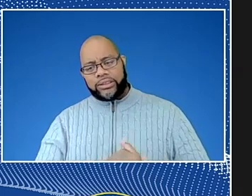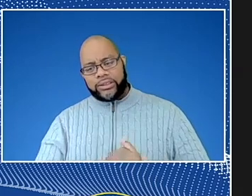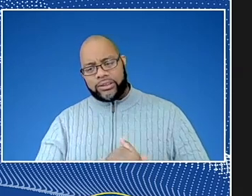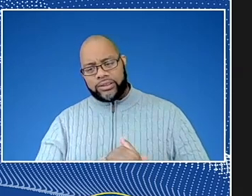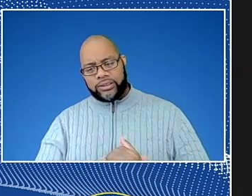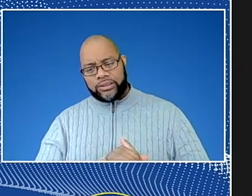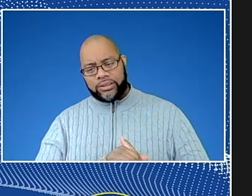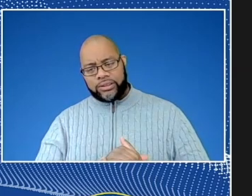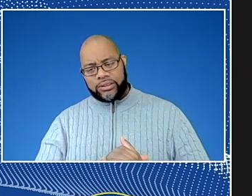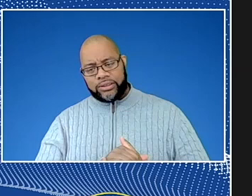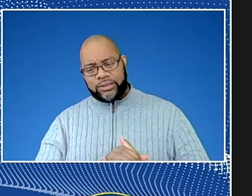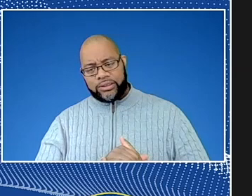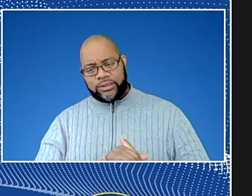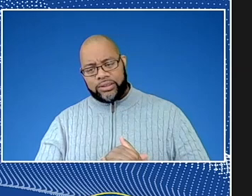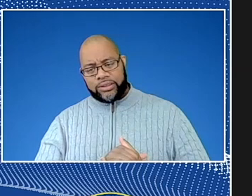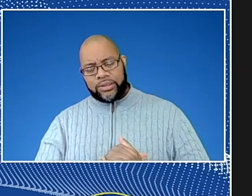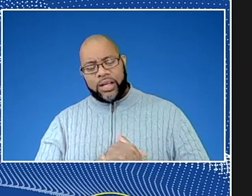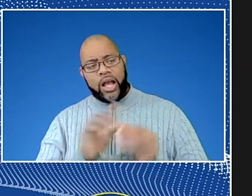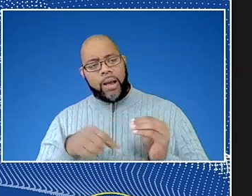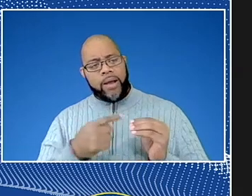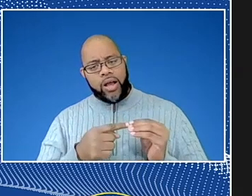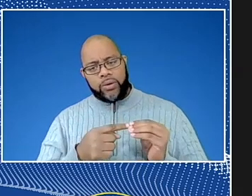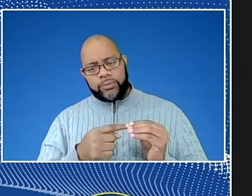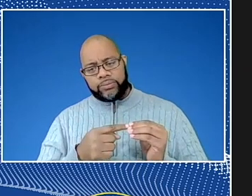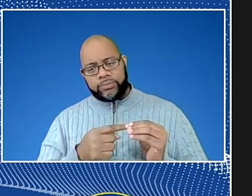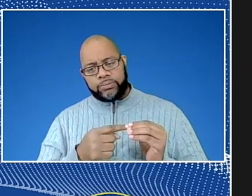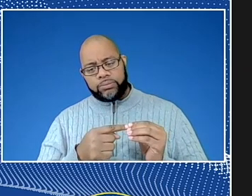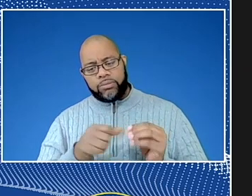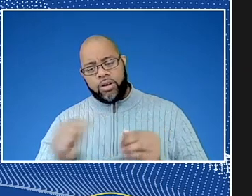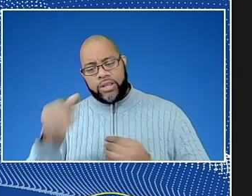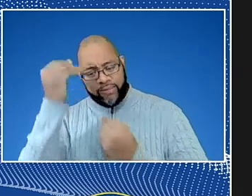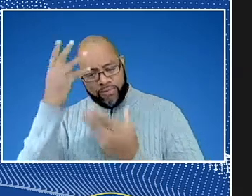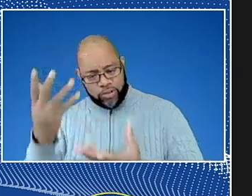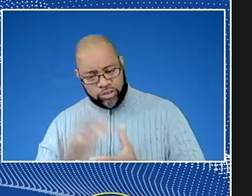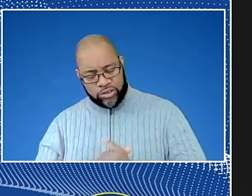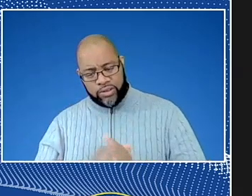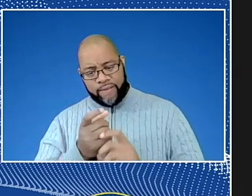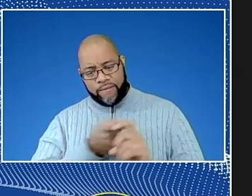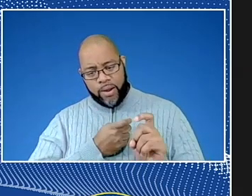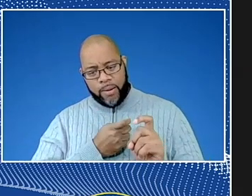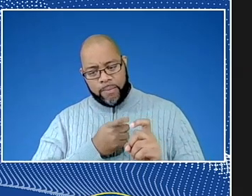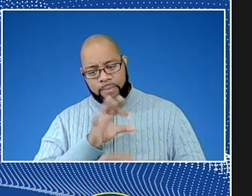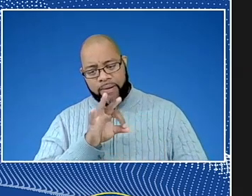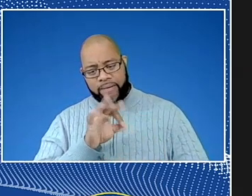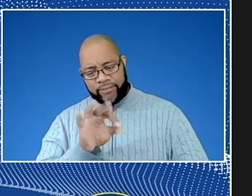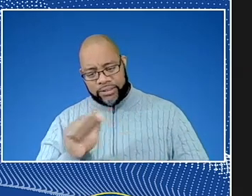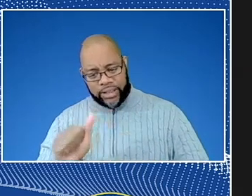stated about other information from the FAFSA. Are we talking about the